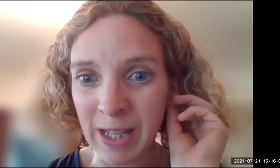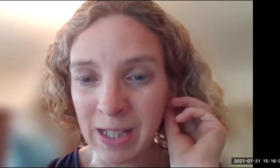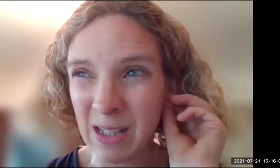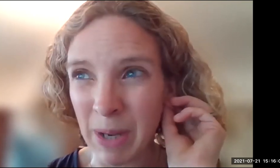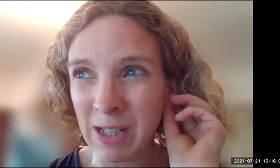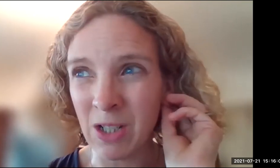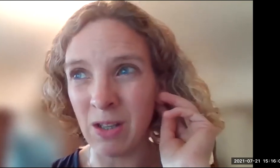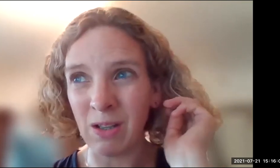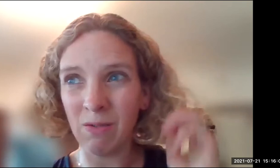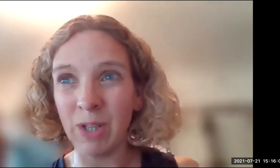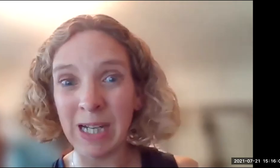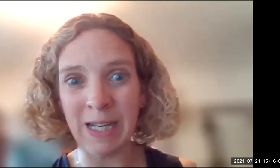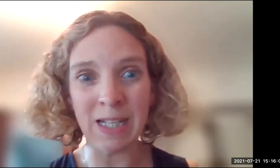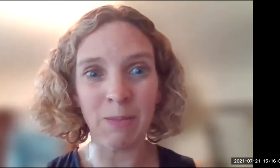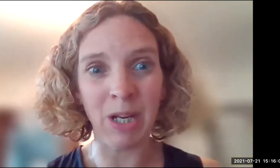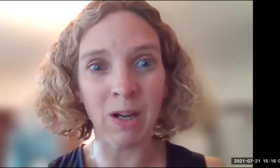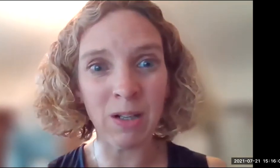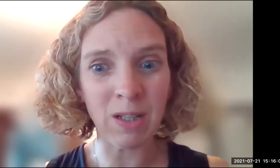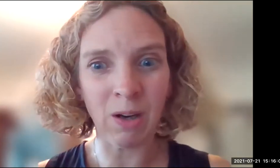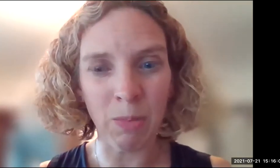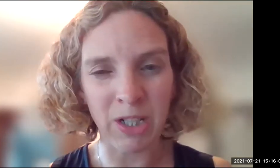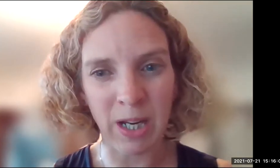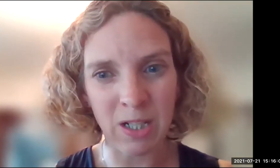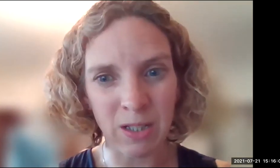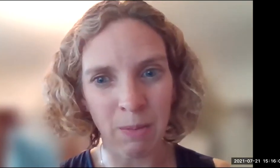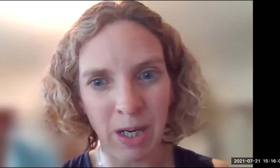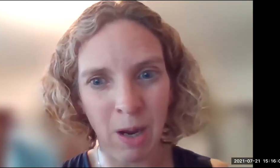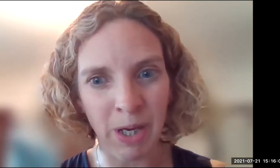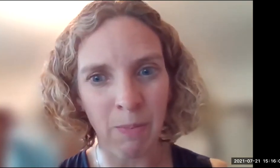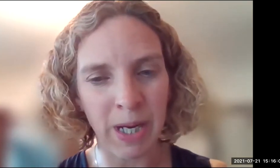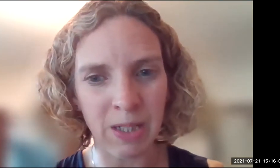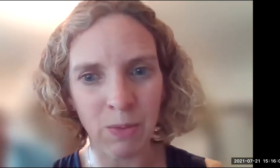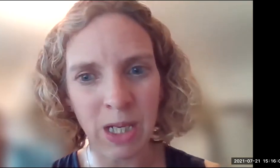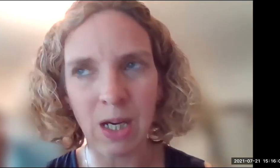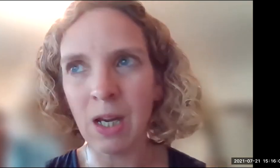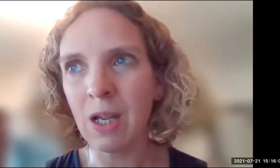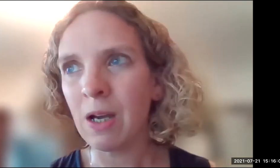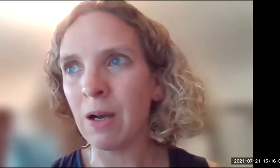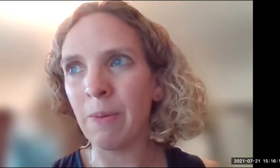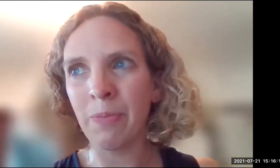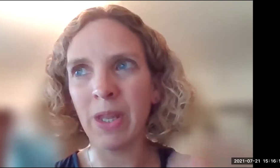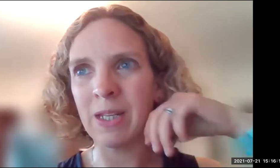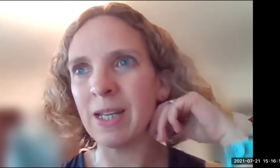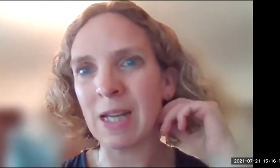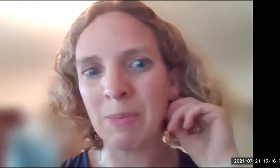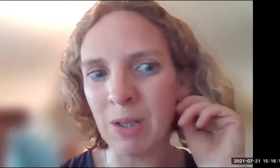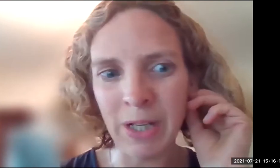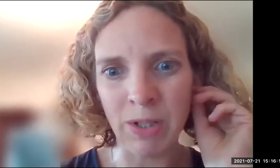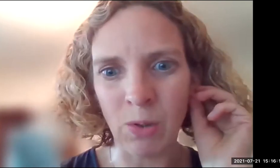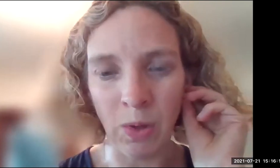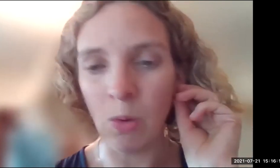facing. What this means is we need to redouble our efforts to get girls with disabilities back into school. I think this is a message that